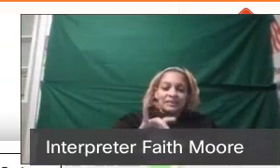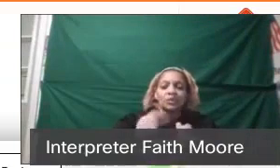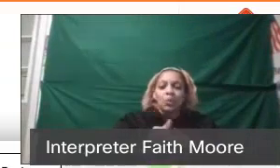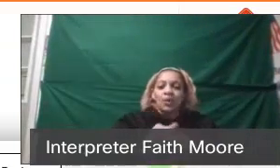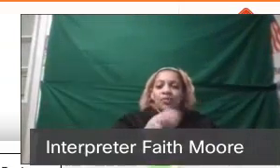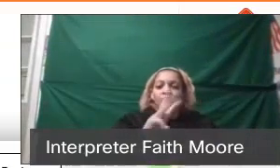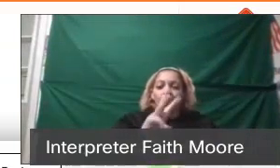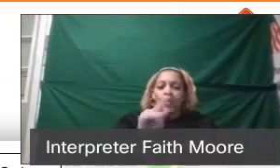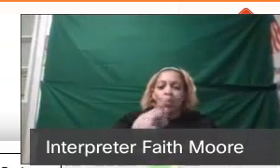And so,